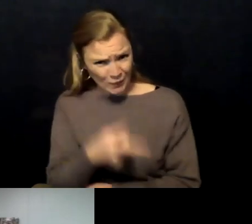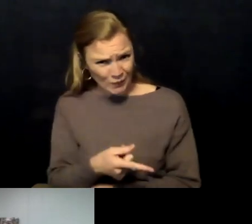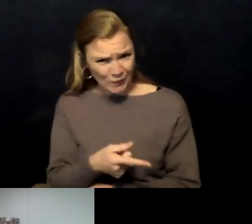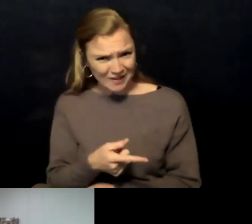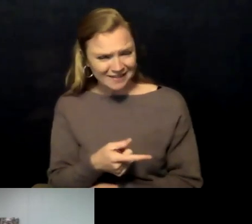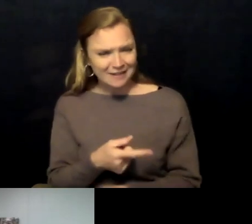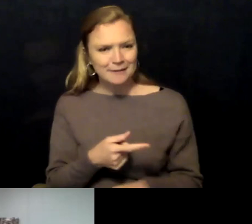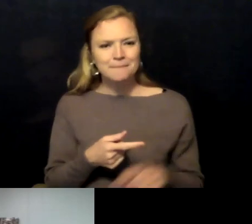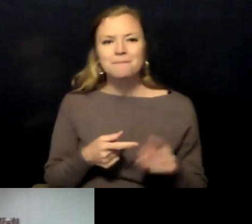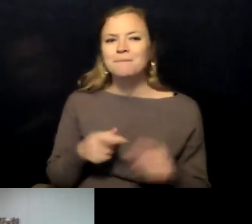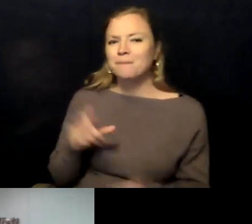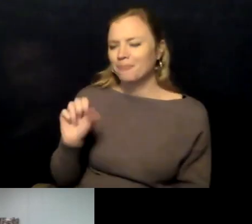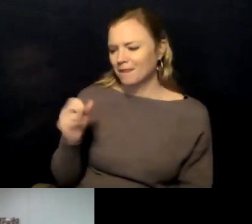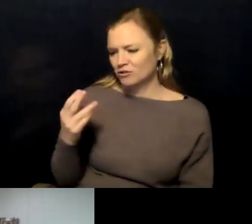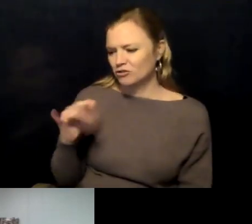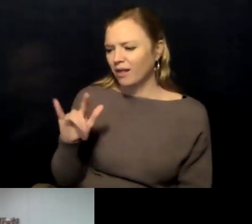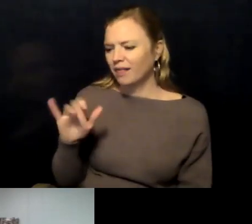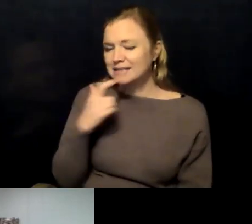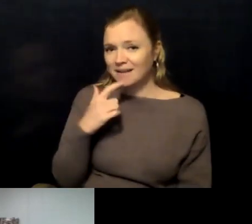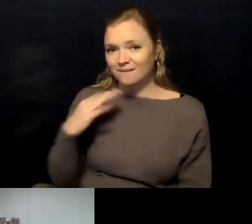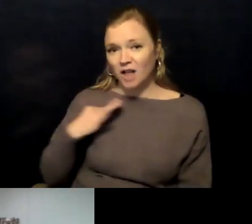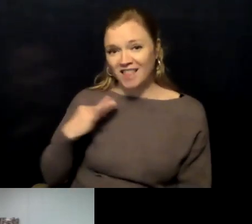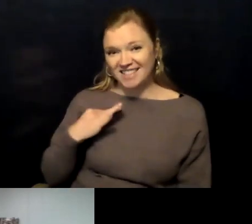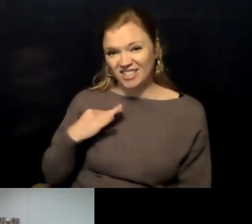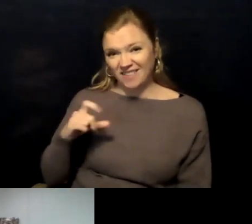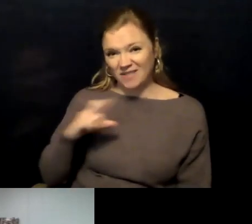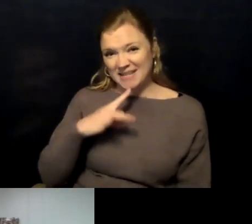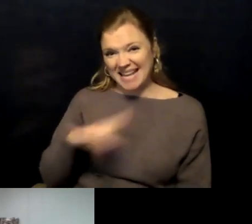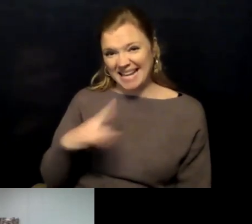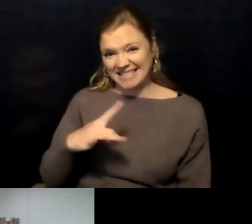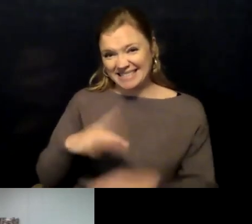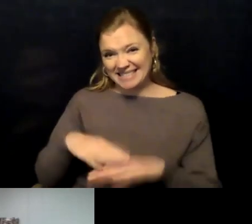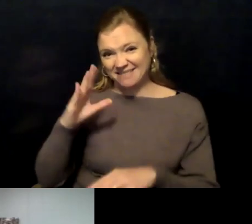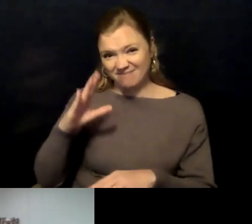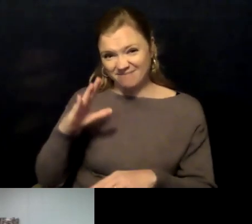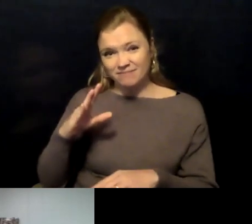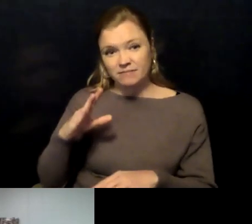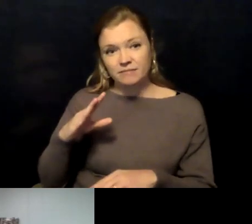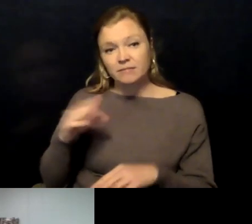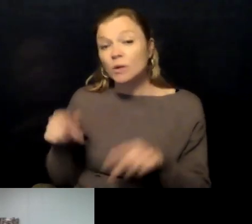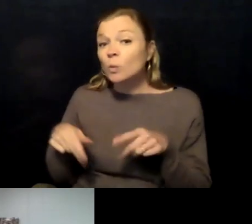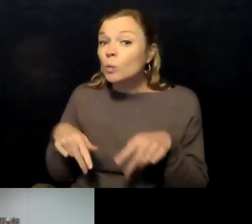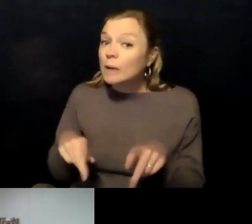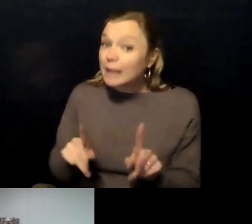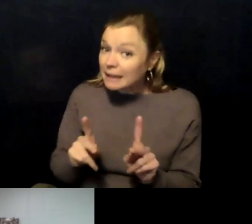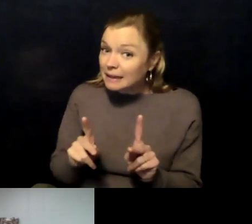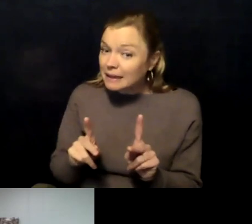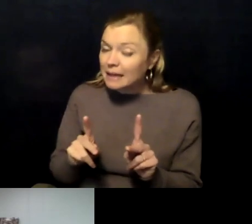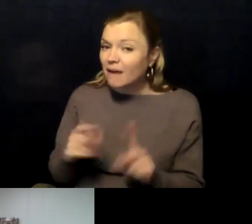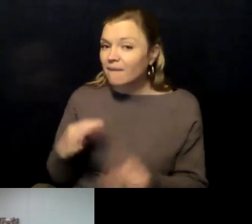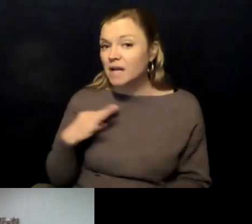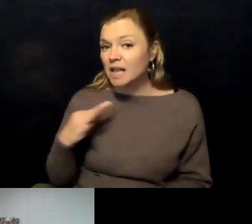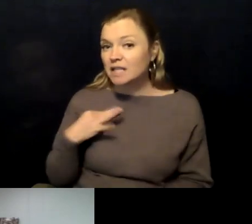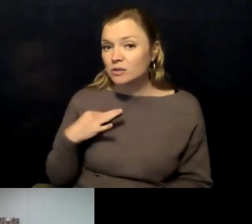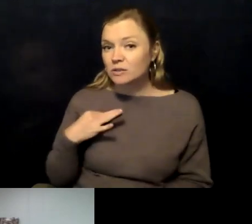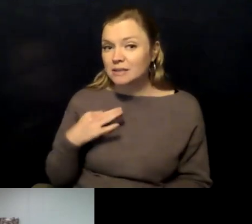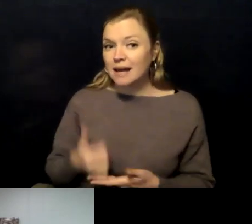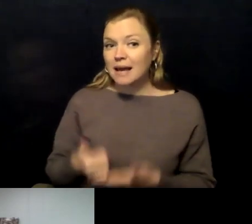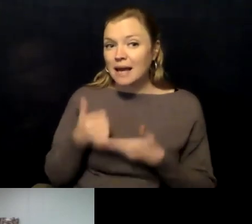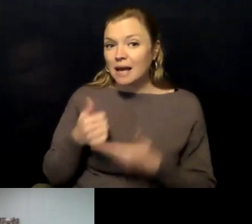positions, you do have to be 18. But we do allow volunteers to help out with the horticulture